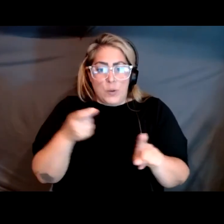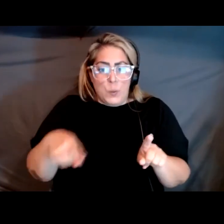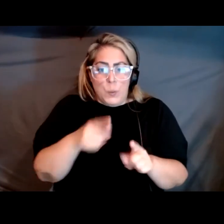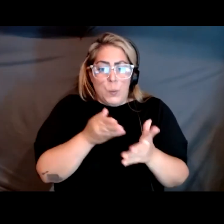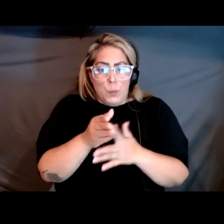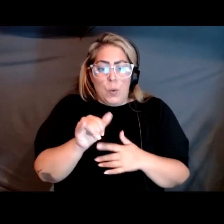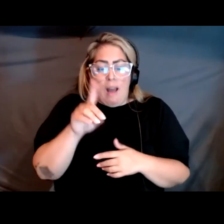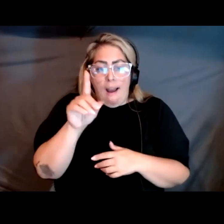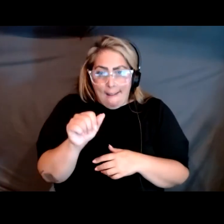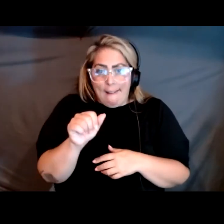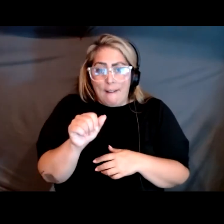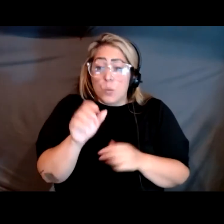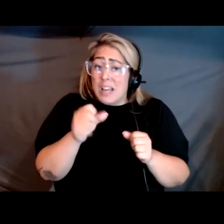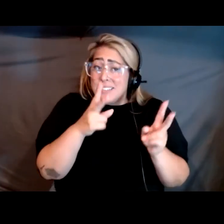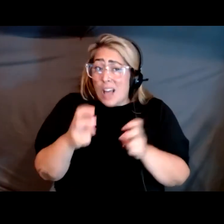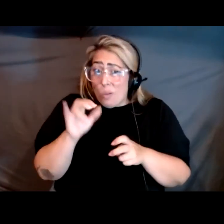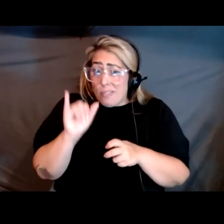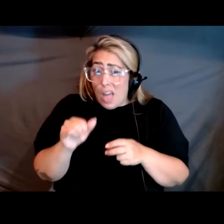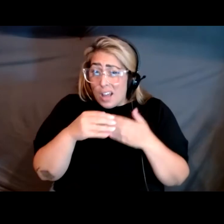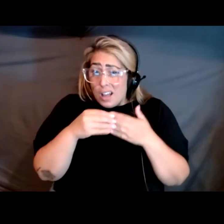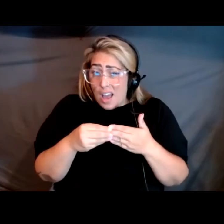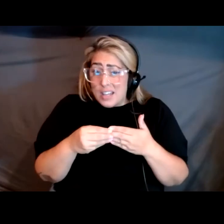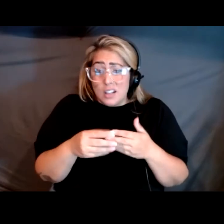we'll drop a link in the chat for that.